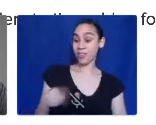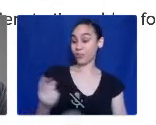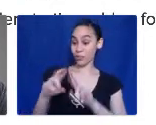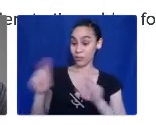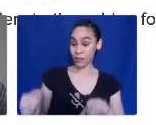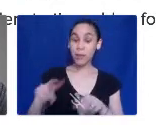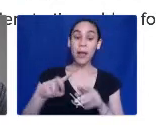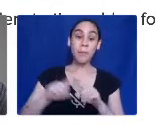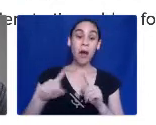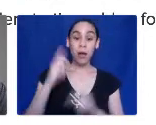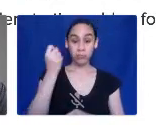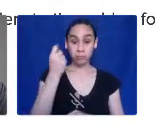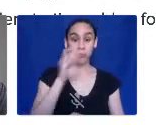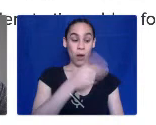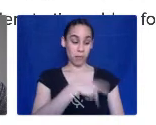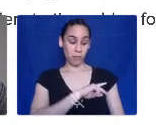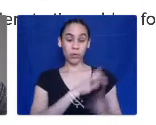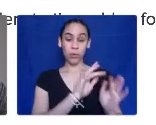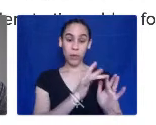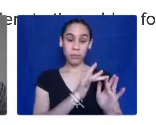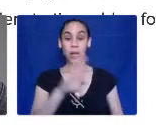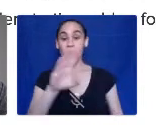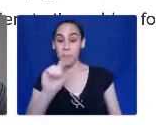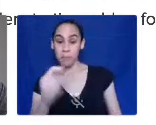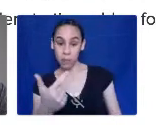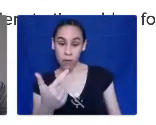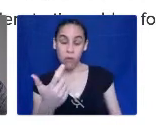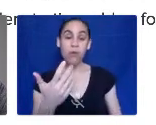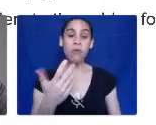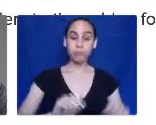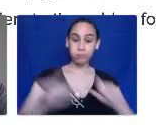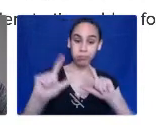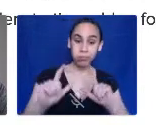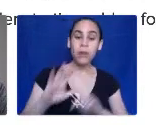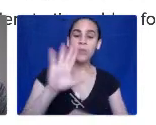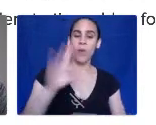or a blog those be all wonderful tools as part of your what we call your personal brand okay so